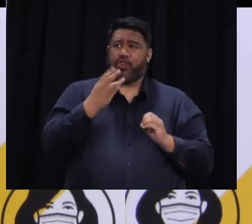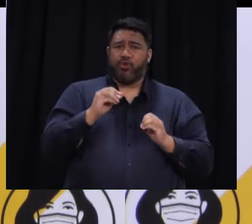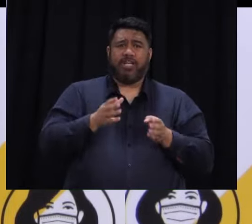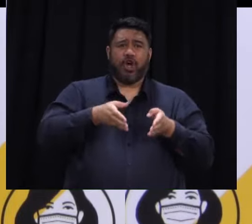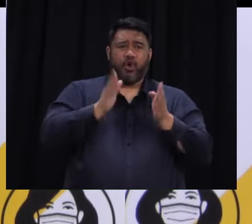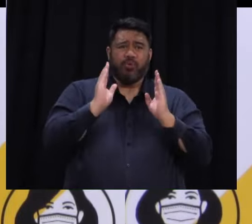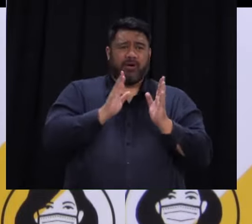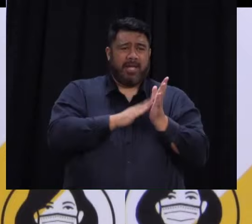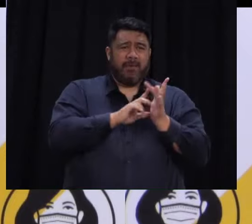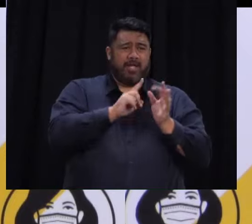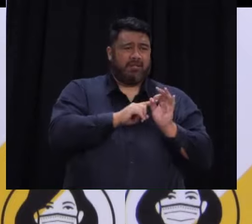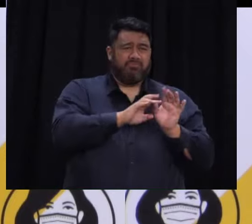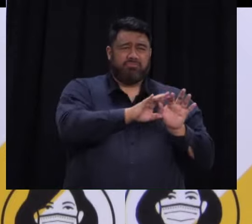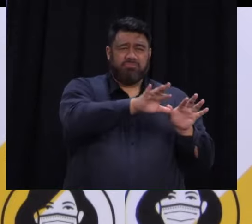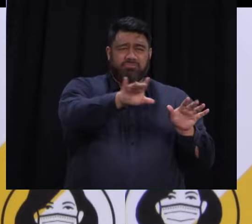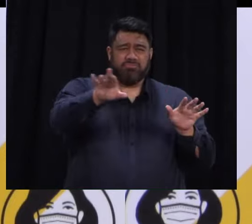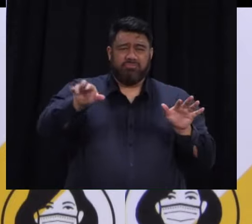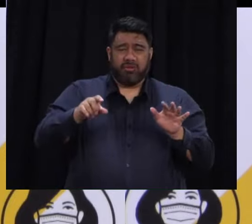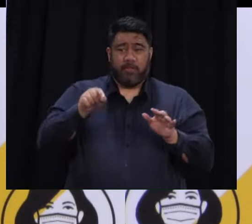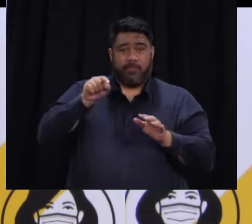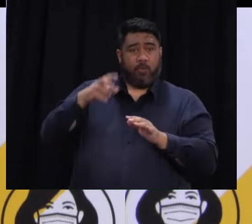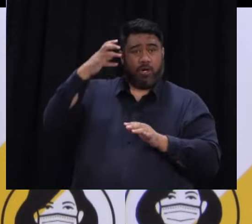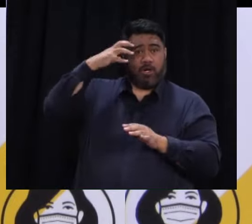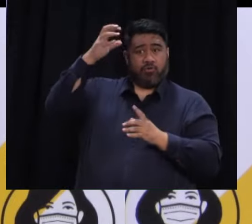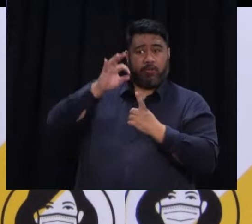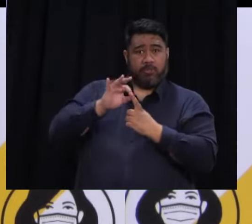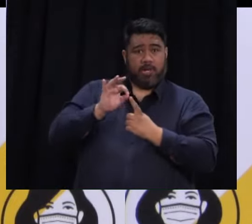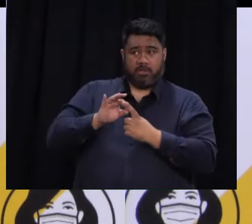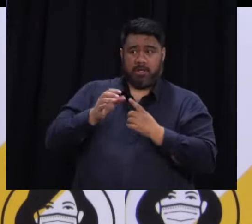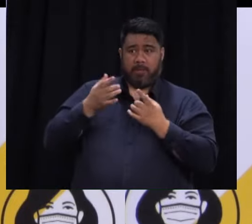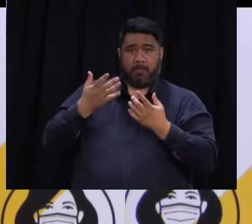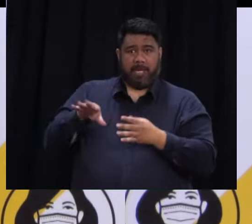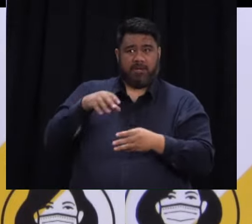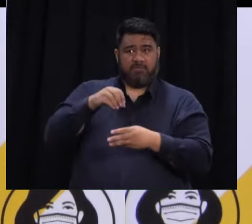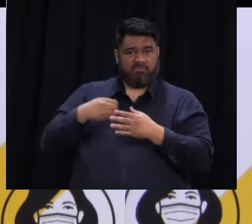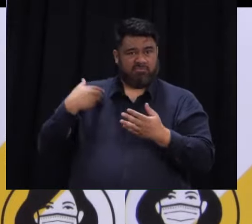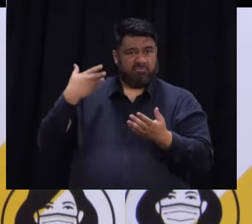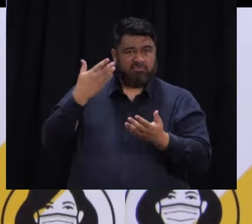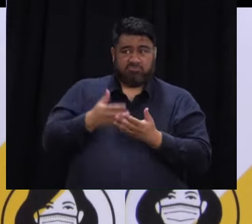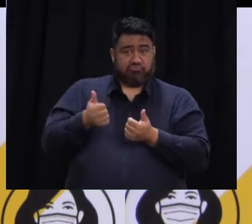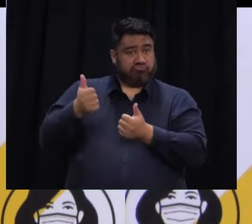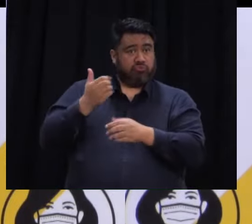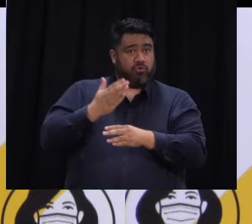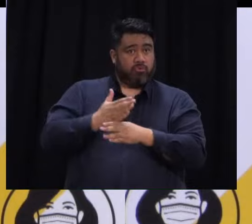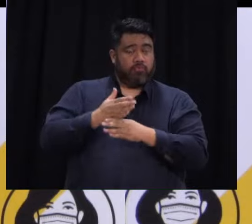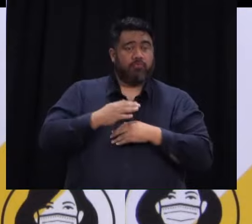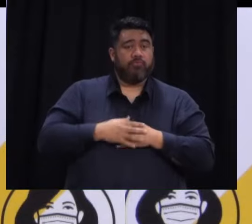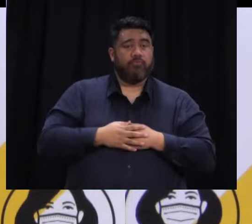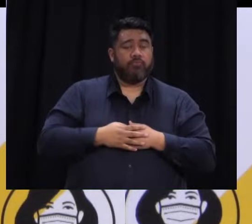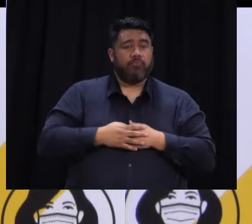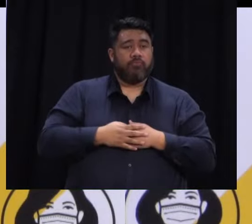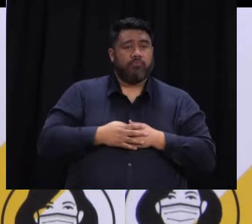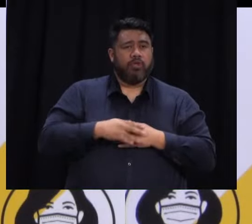community and that managed isolation facility, along with our other more than 30, have been serving the community well